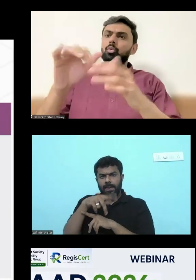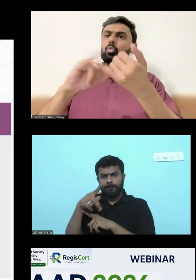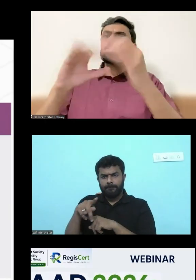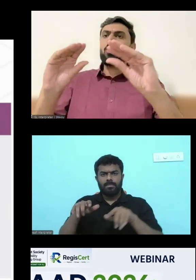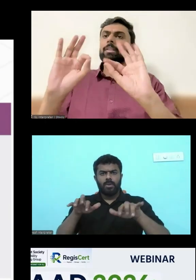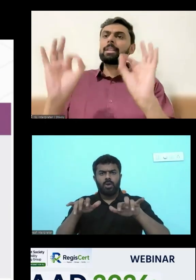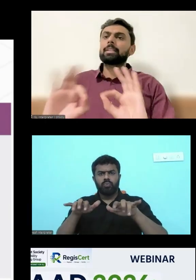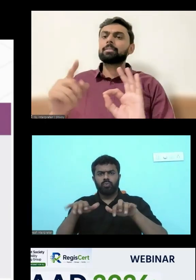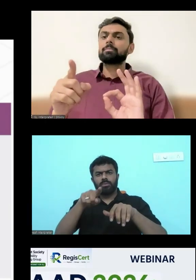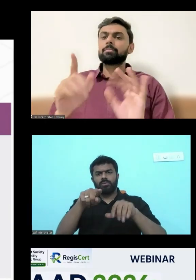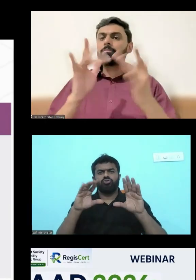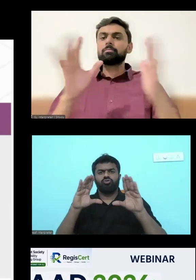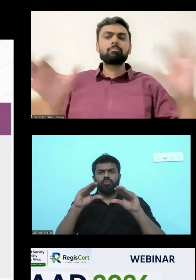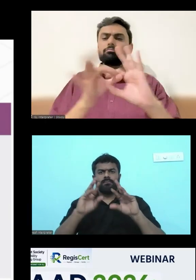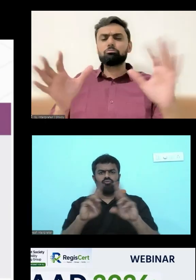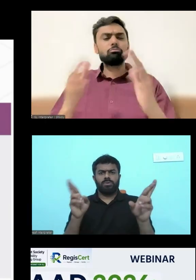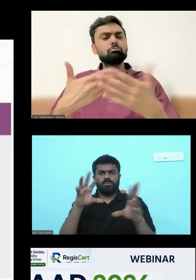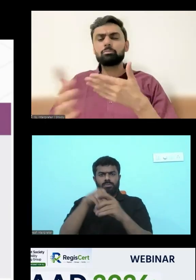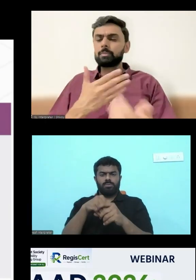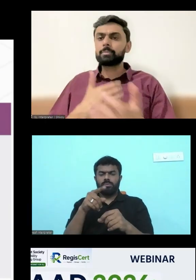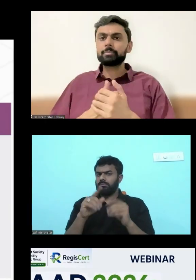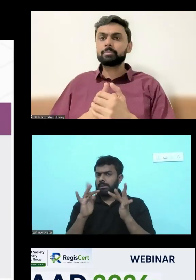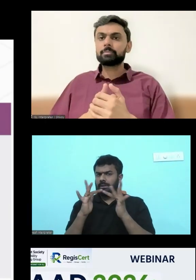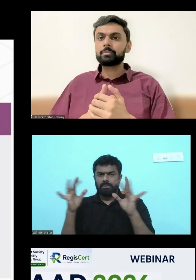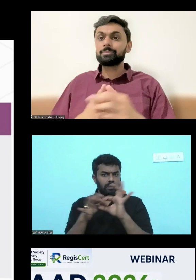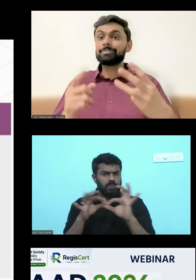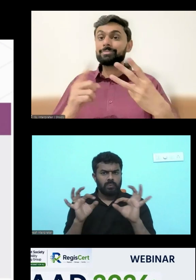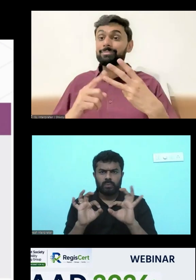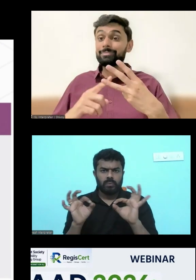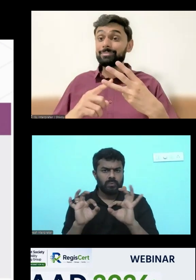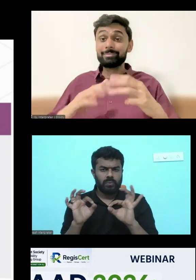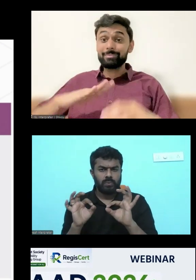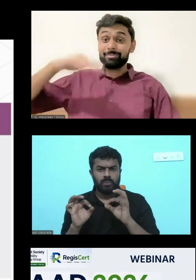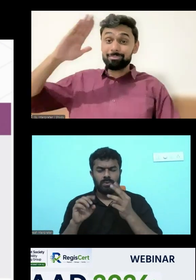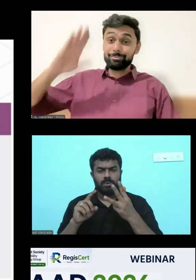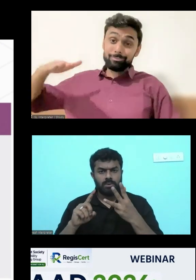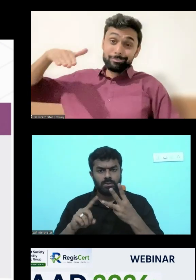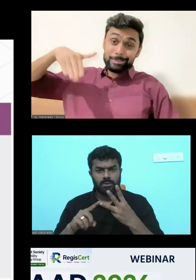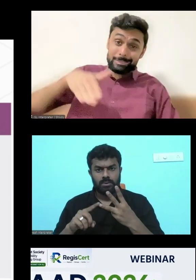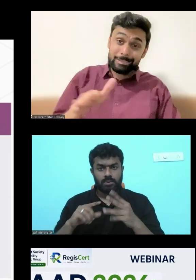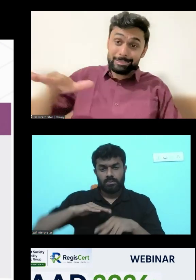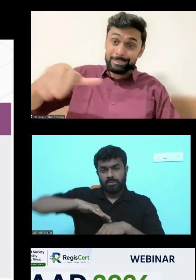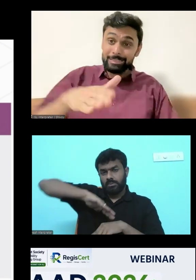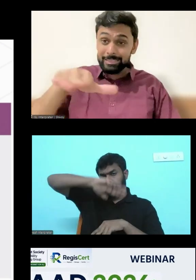And due to the rock terrain of the country, lightweight, durable hardware designs are not available.